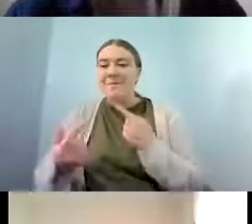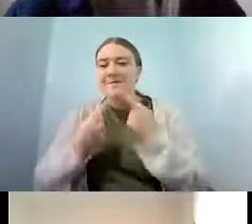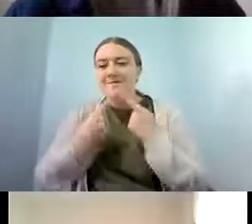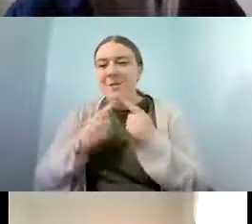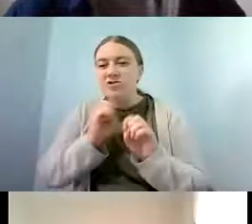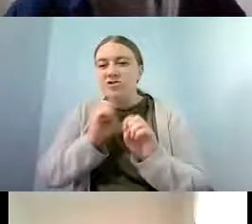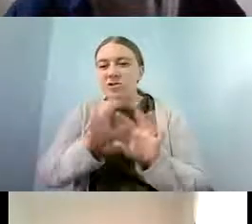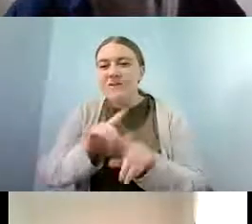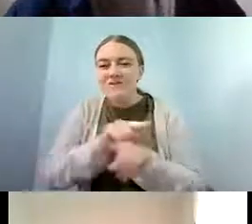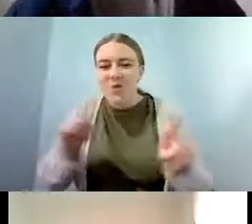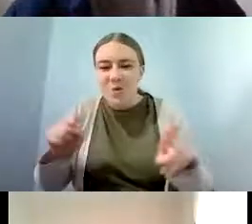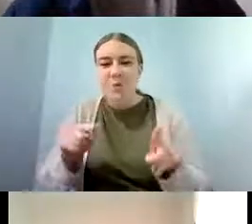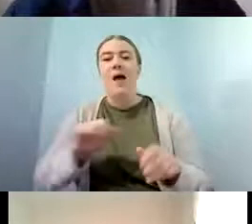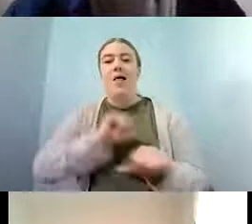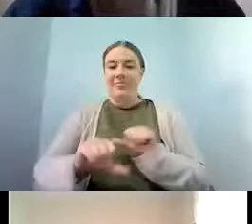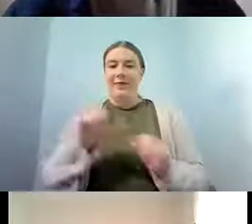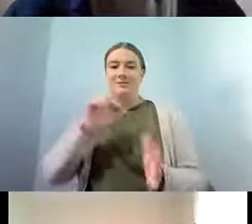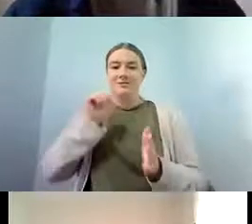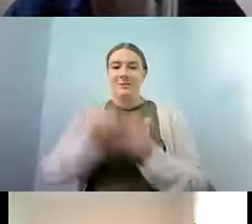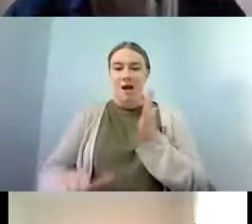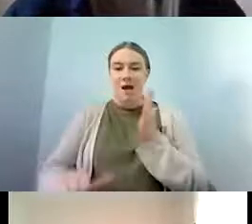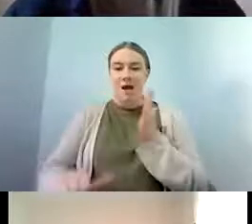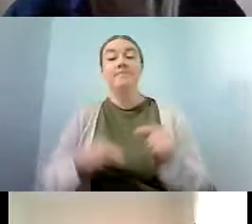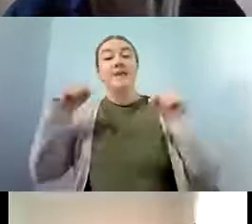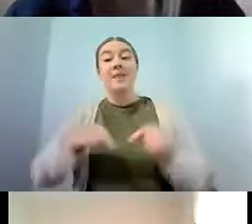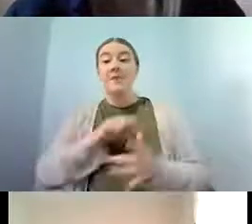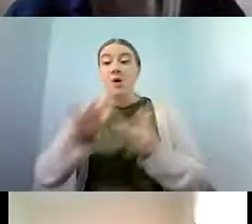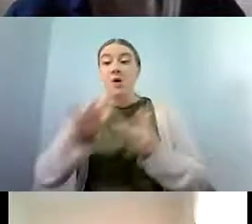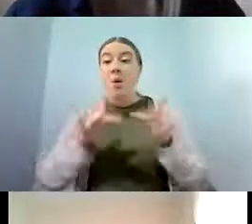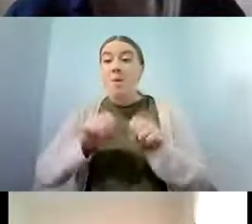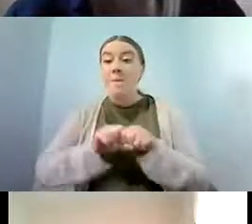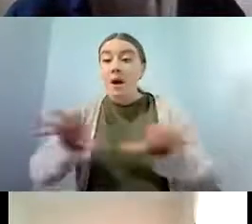and then we'll get started the webinar is being recorded this evening and we're hoping